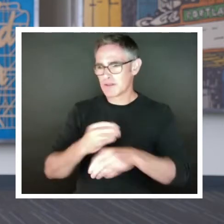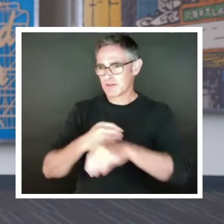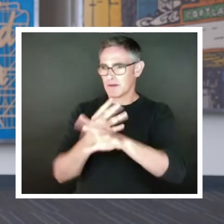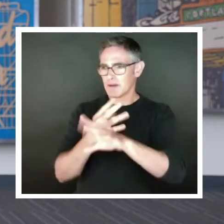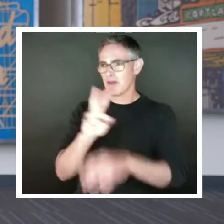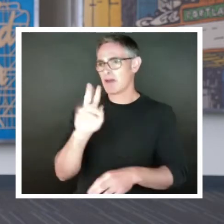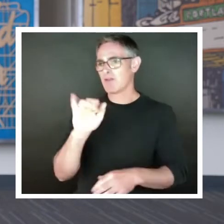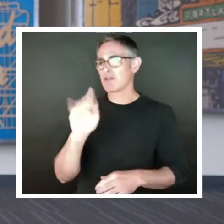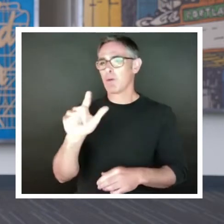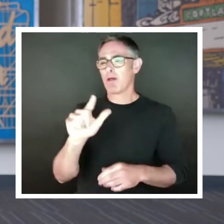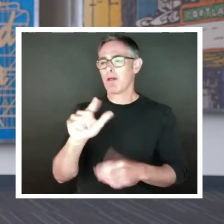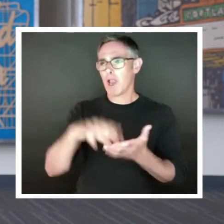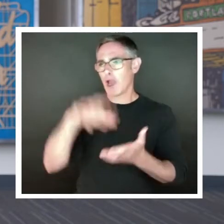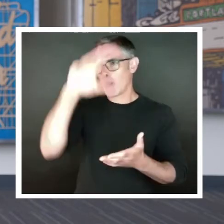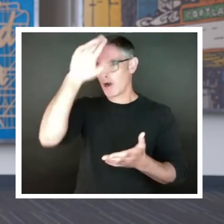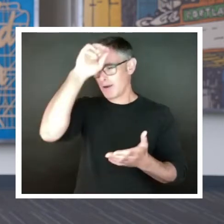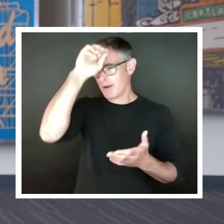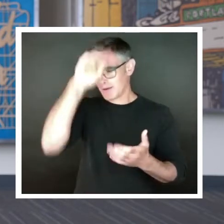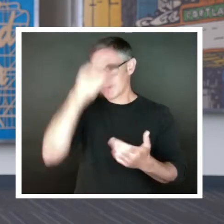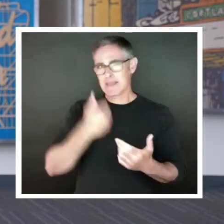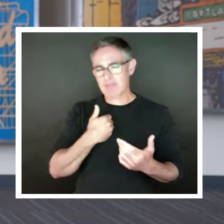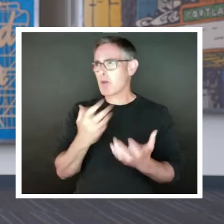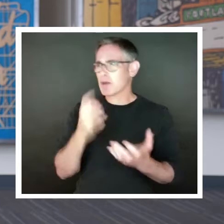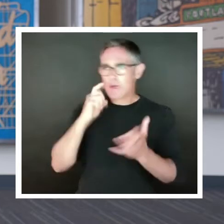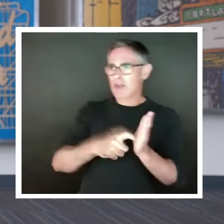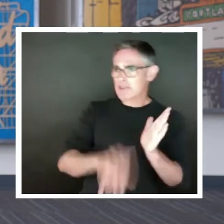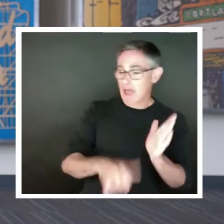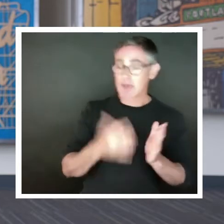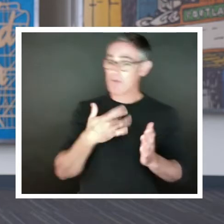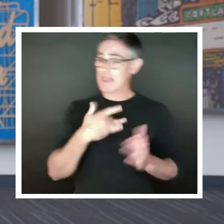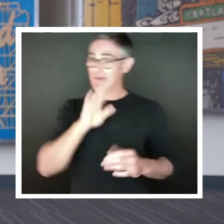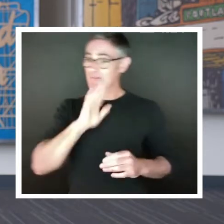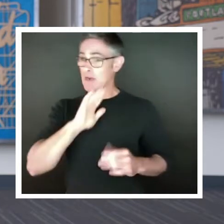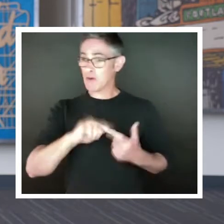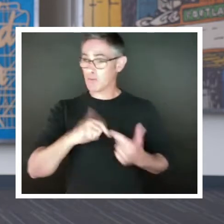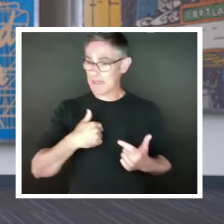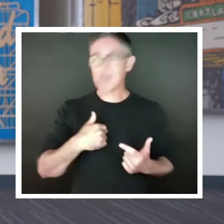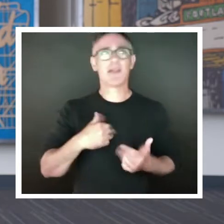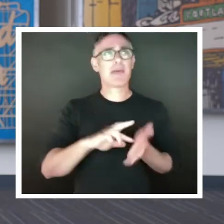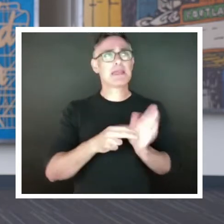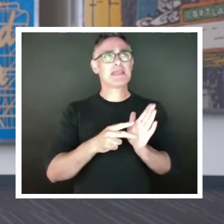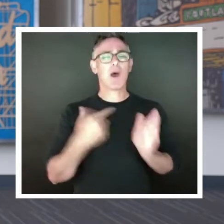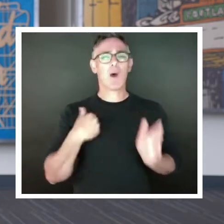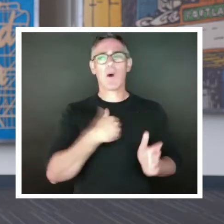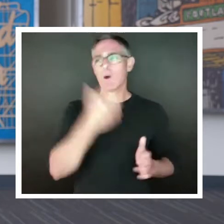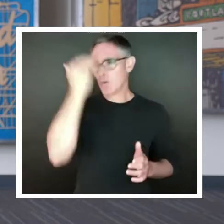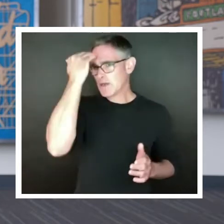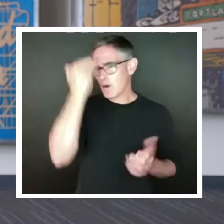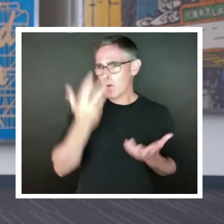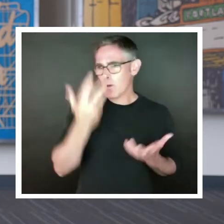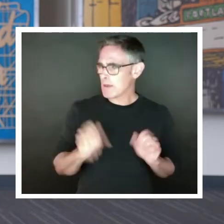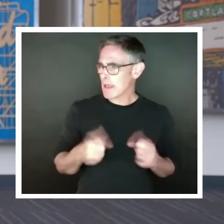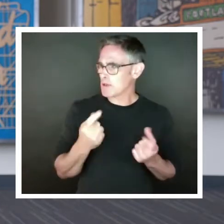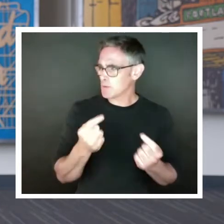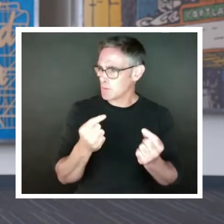And what that frustration feeling means to me is that we know what we're capable of and we have high expectations of ourselves.